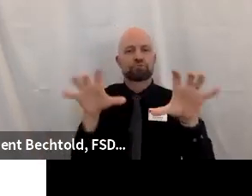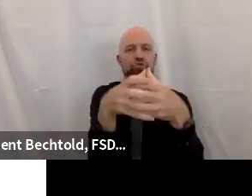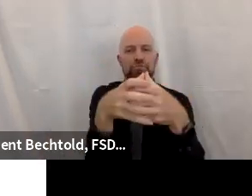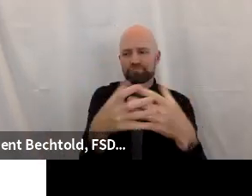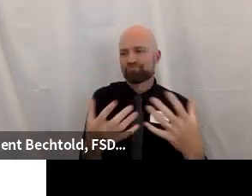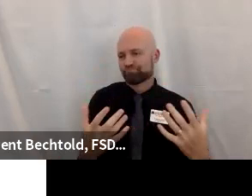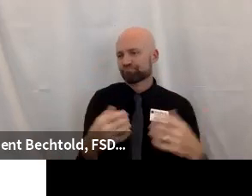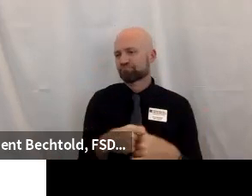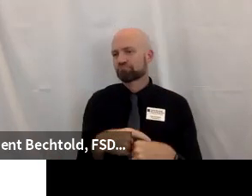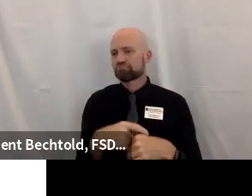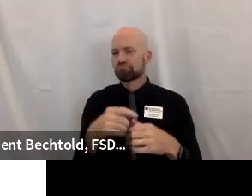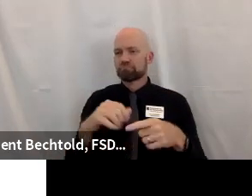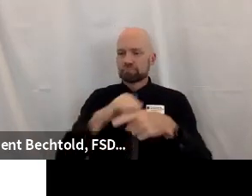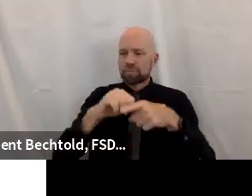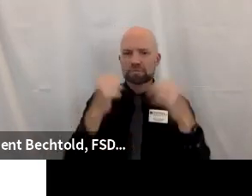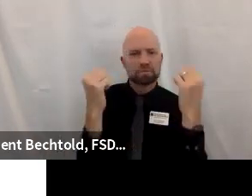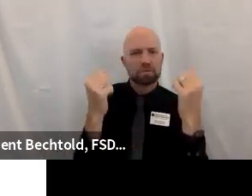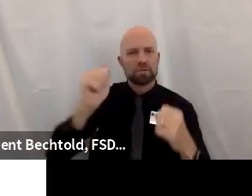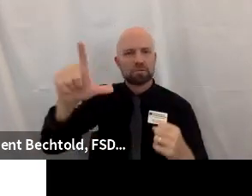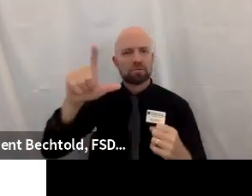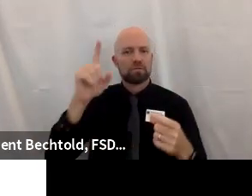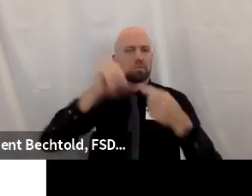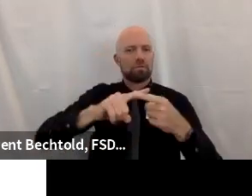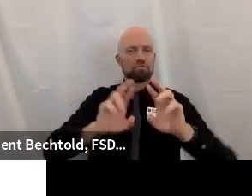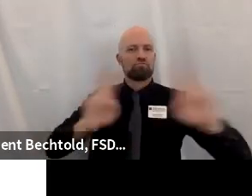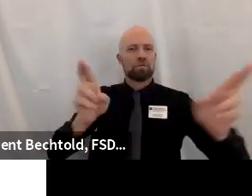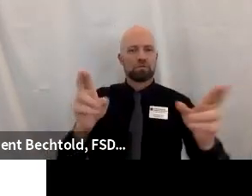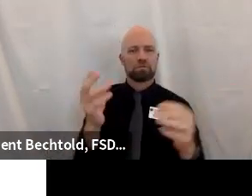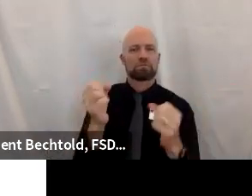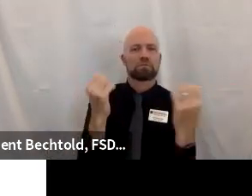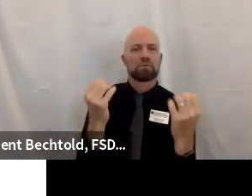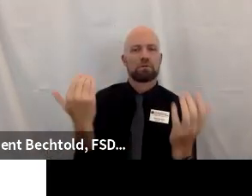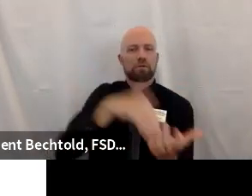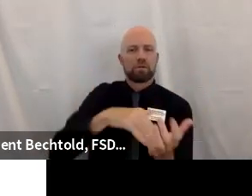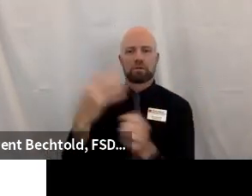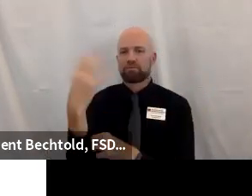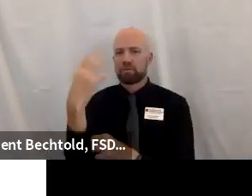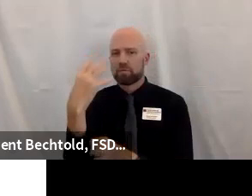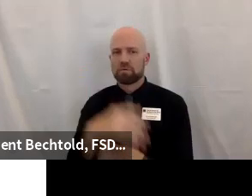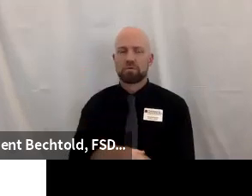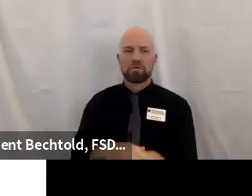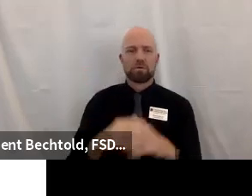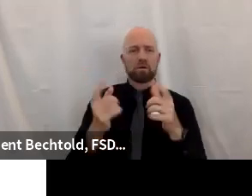To show the concept, practicing signing it in ASL until they're ready